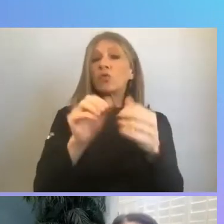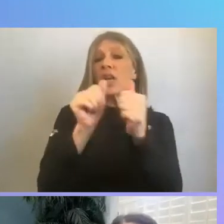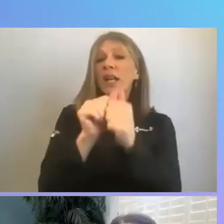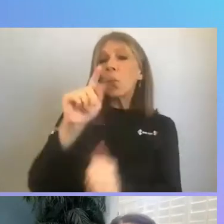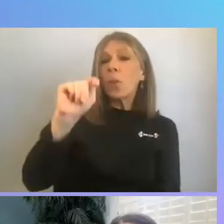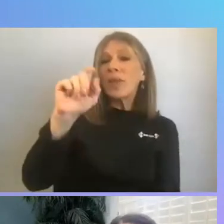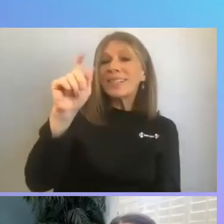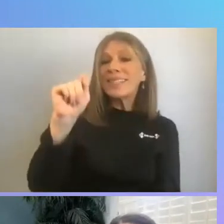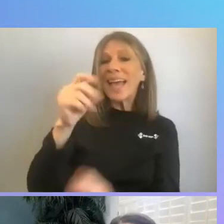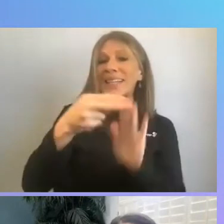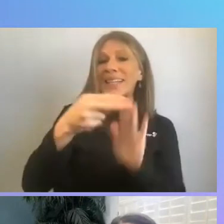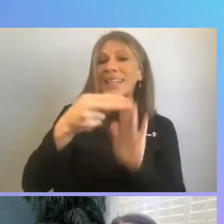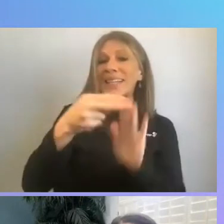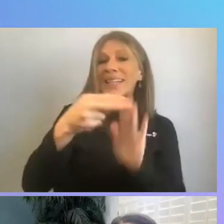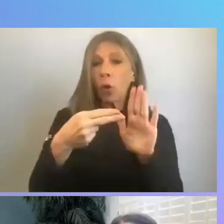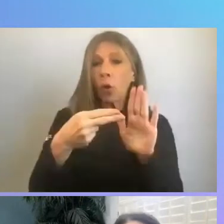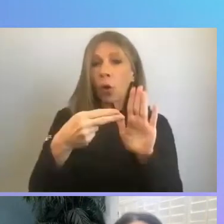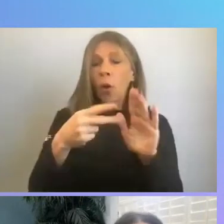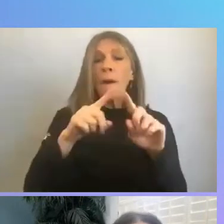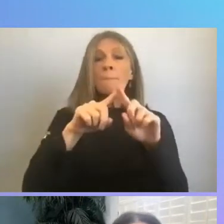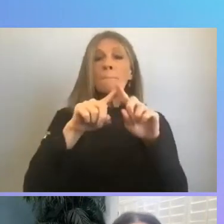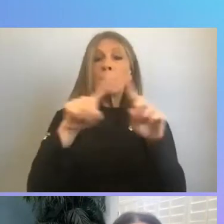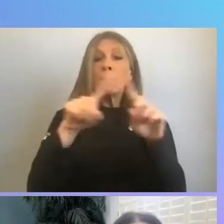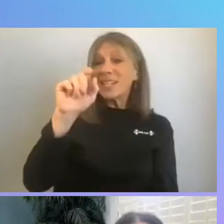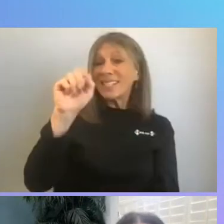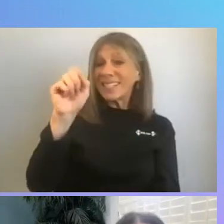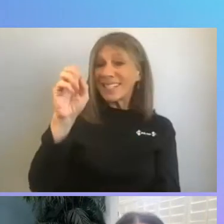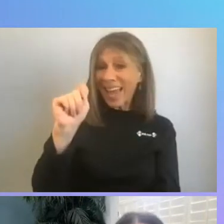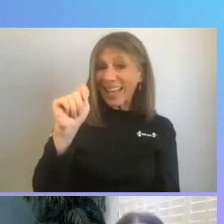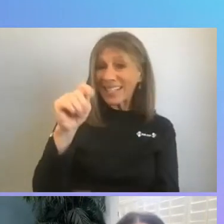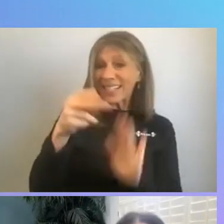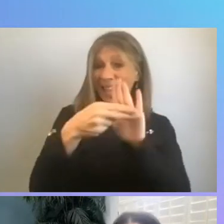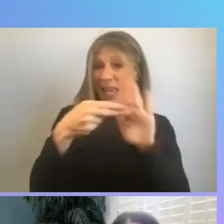text label is right there on the screen. It's just not